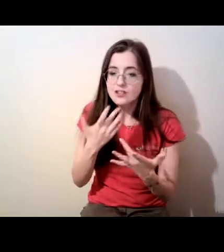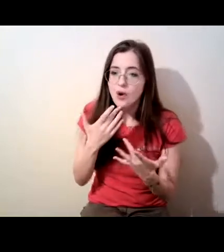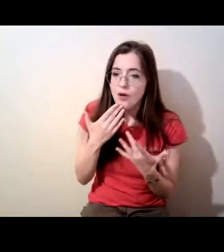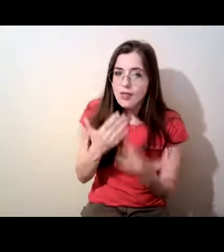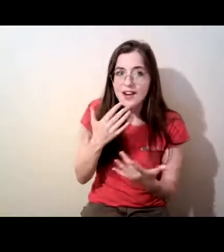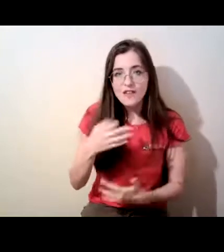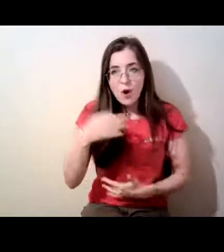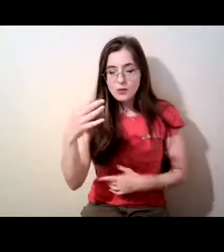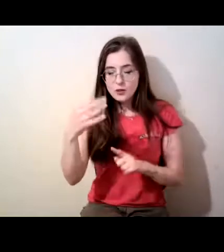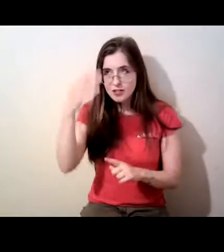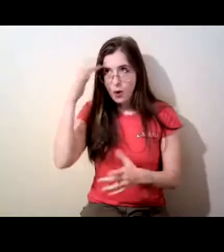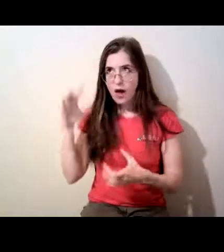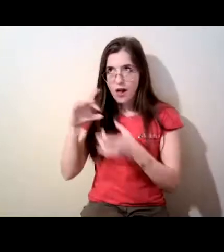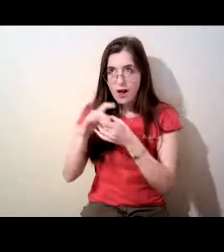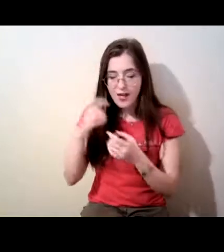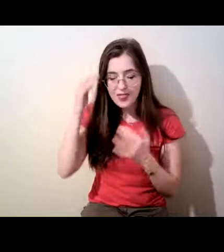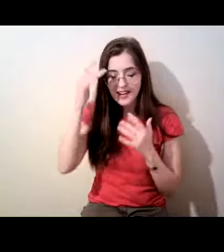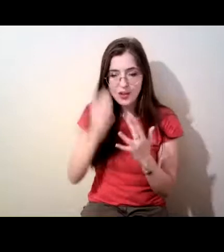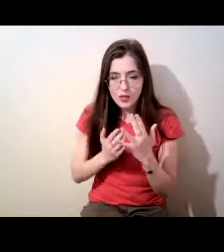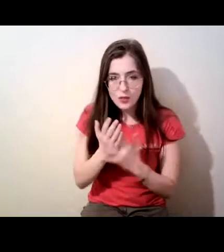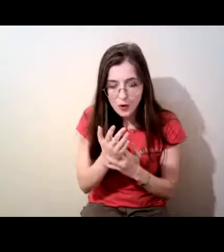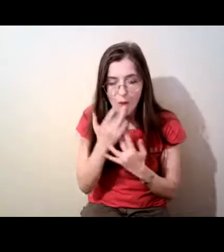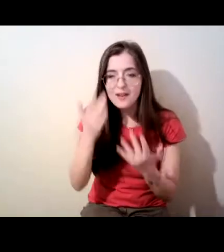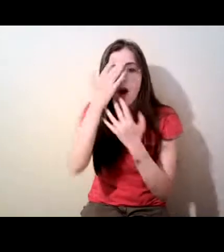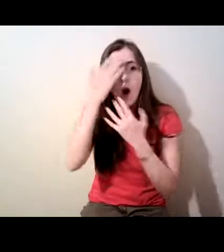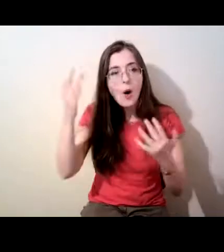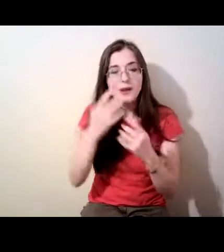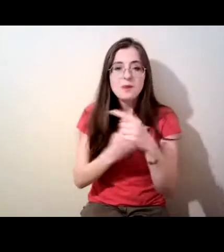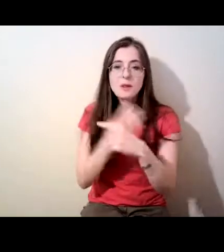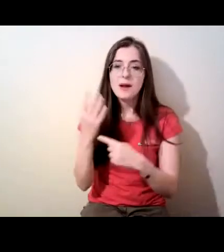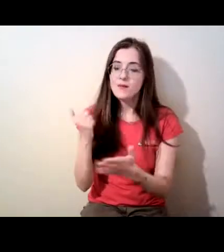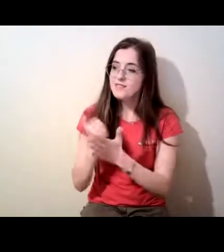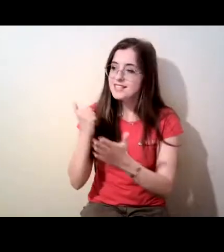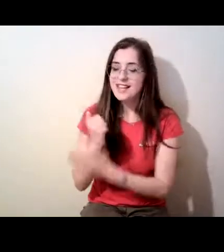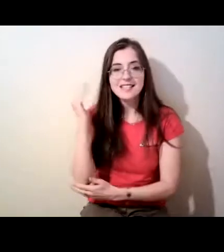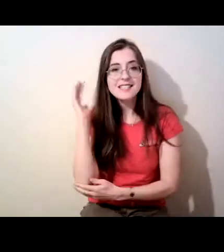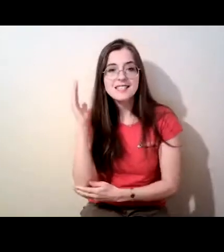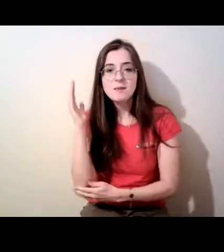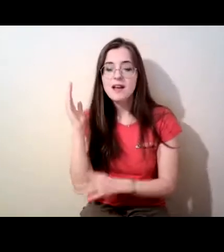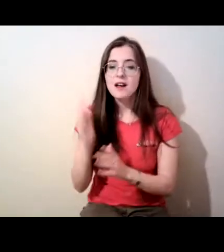this and i'm really honored to be on the panel with such brilliant speakers um so my past